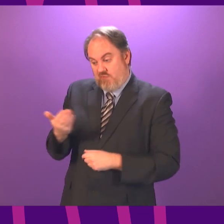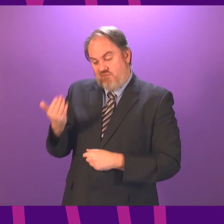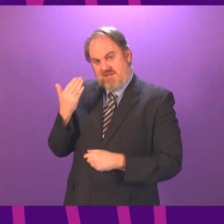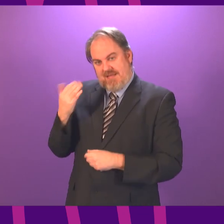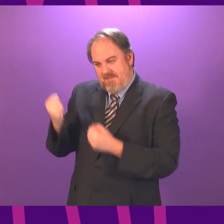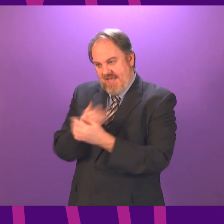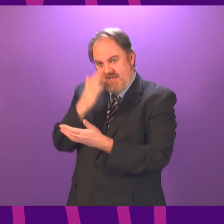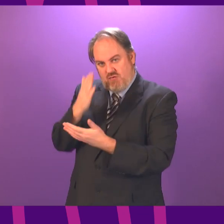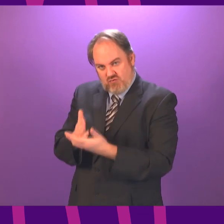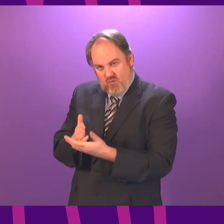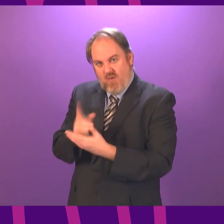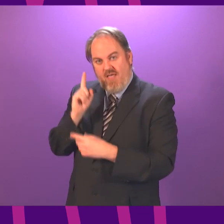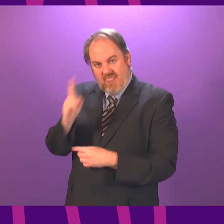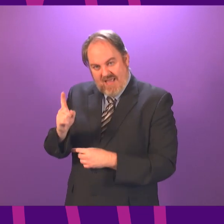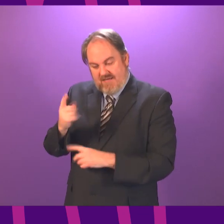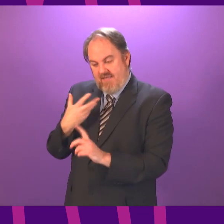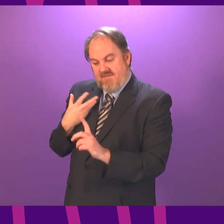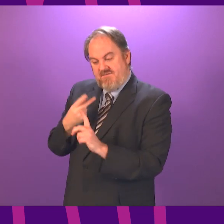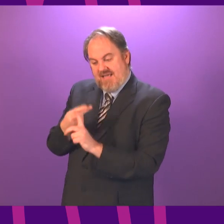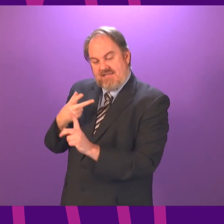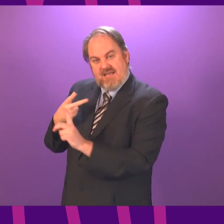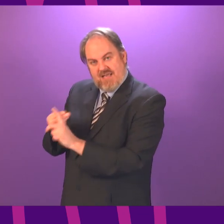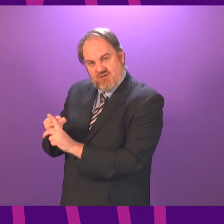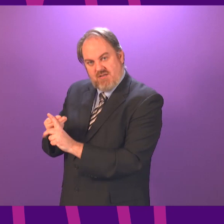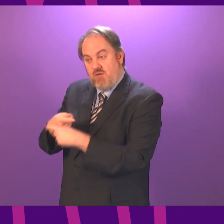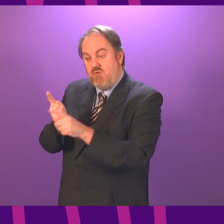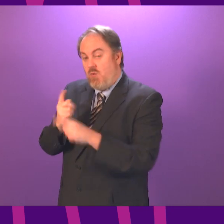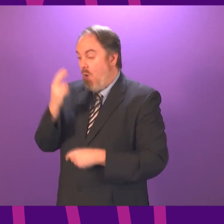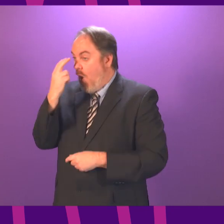sure not only that we offered the vaccine to every older person in a care home, but